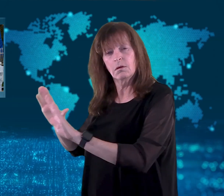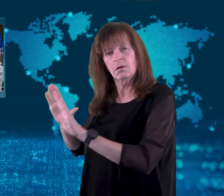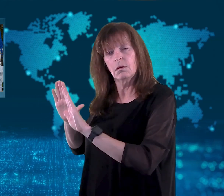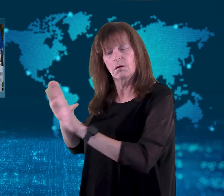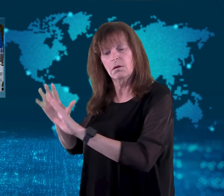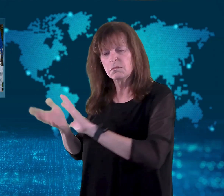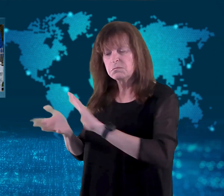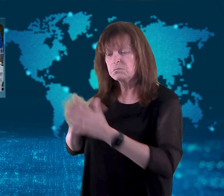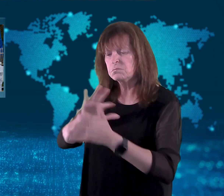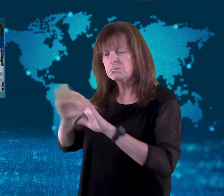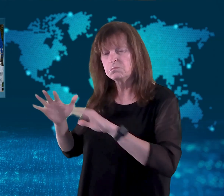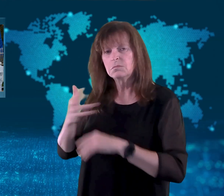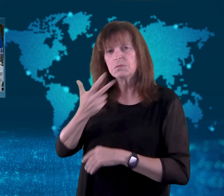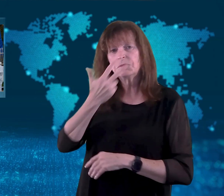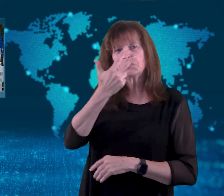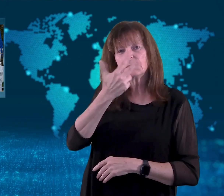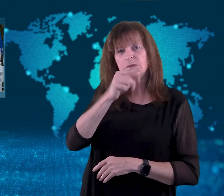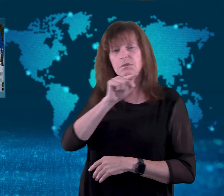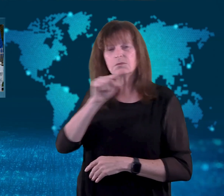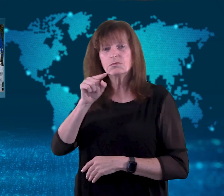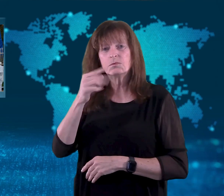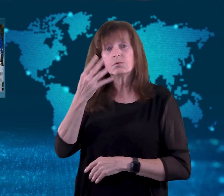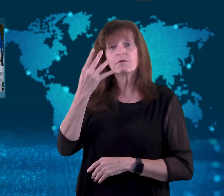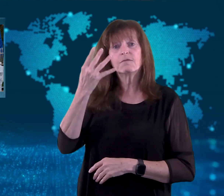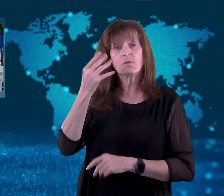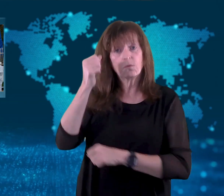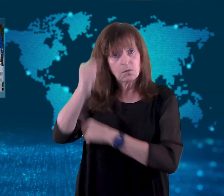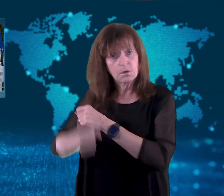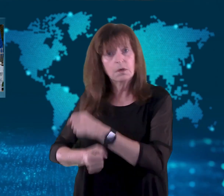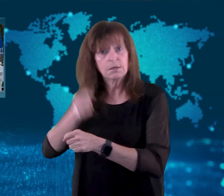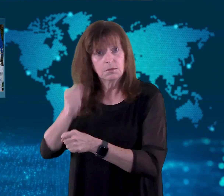around three or four years.